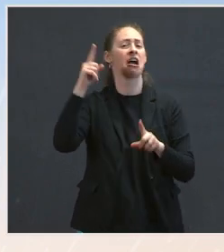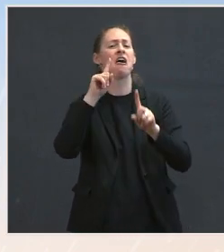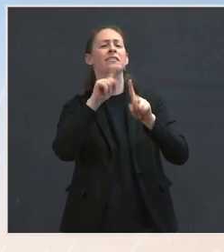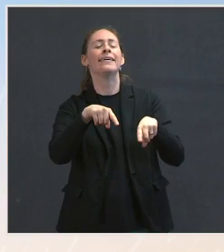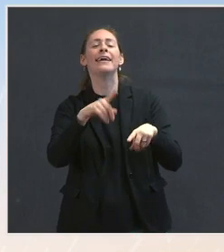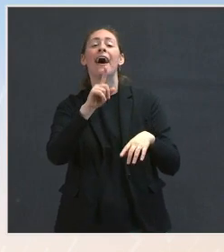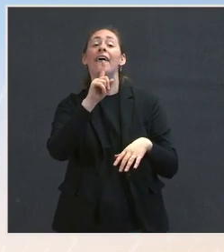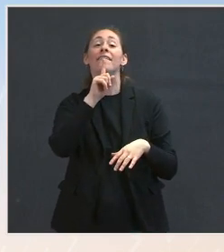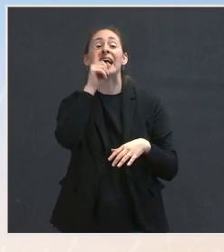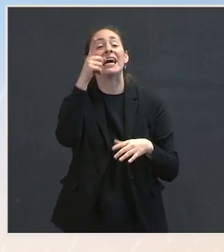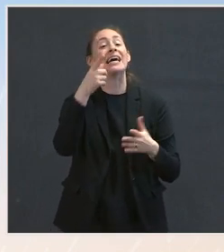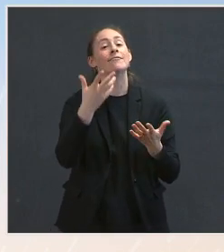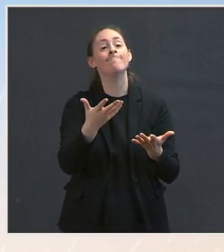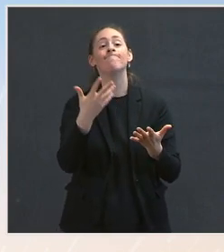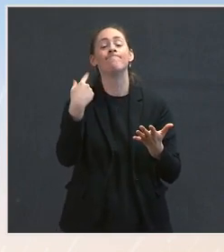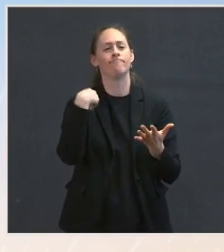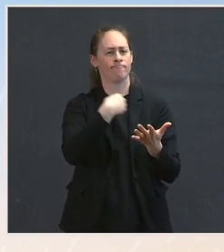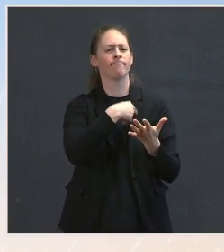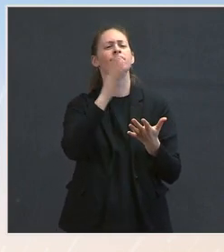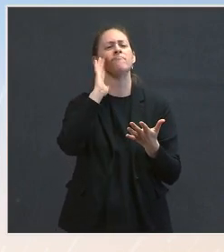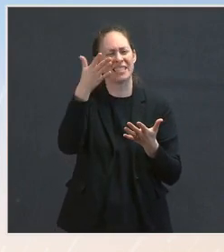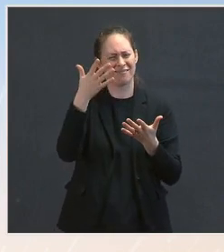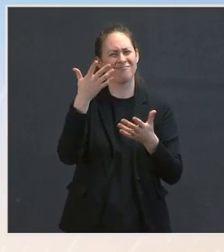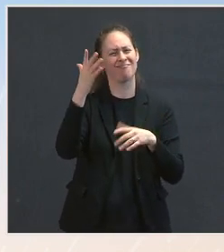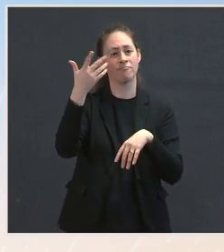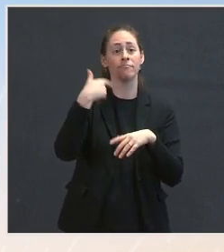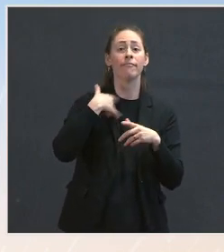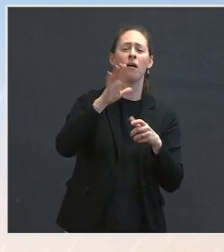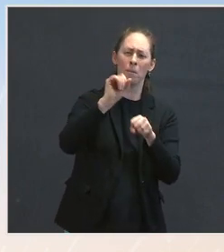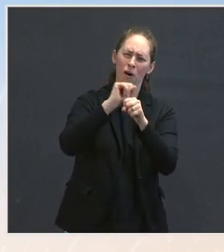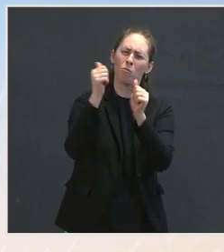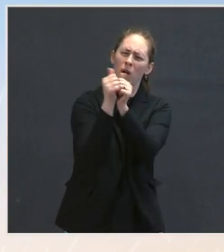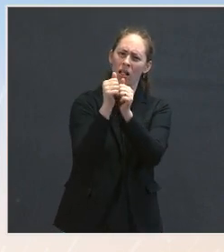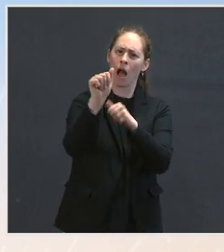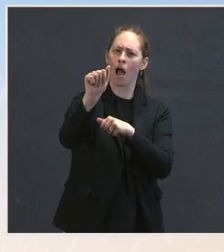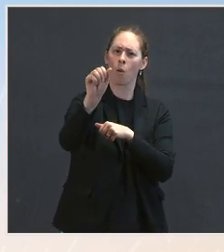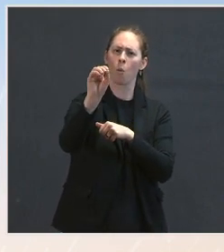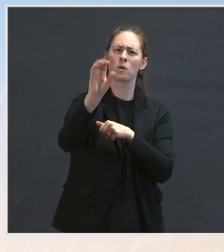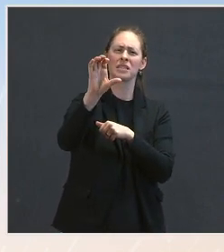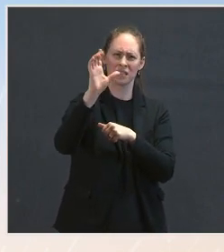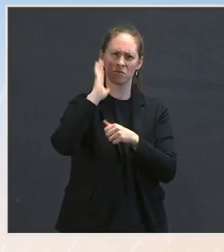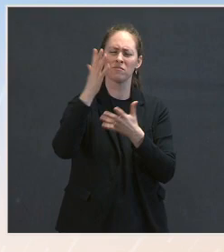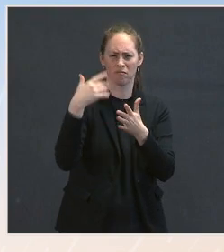with Congresswoman Ocasio-Cortez on a range of issues, and we look forward to doing that. What I'm conveying from here